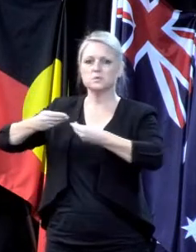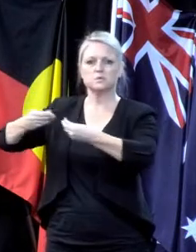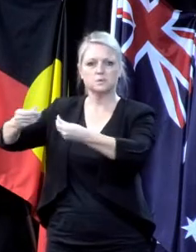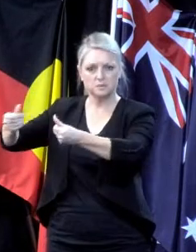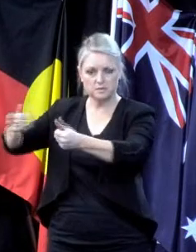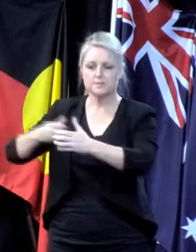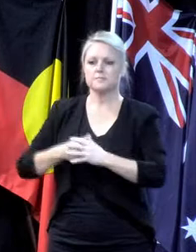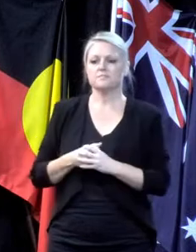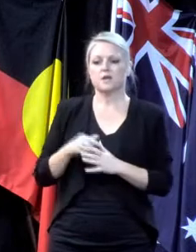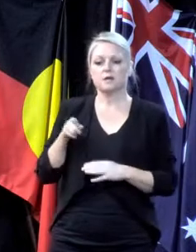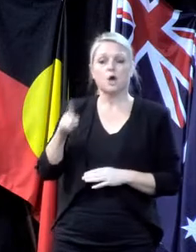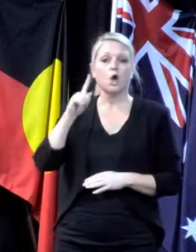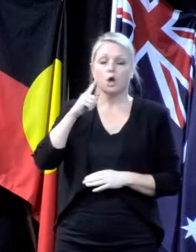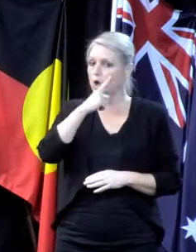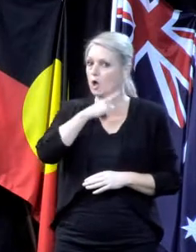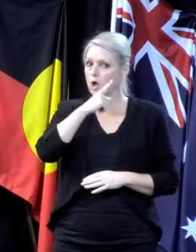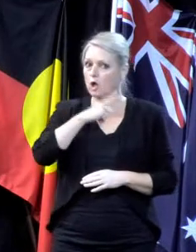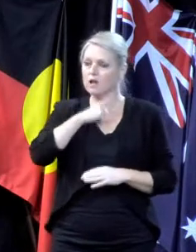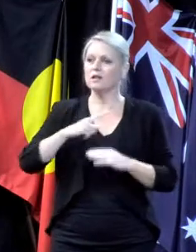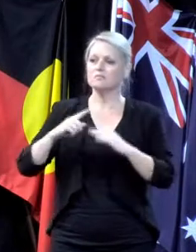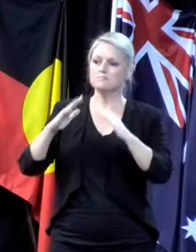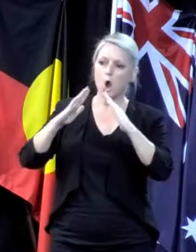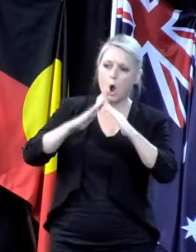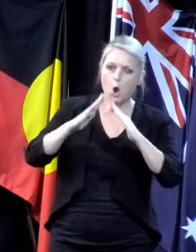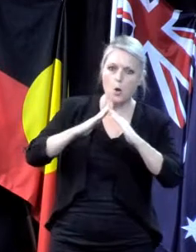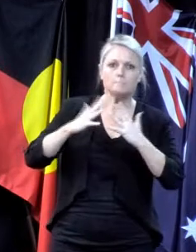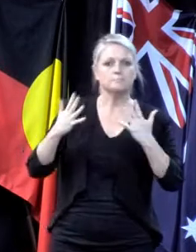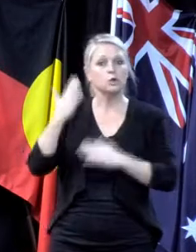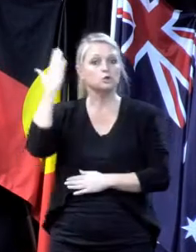at home and at school, we were having the same story.